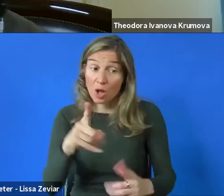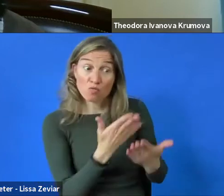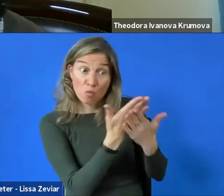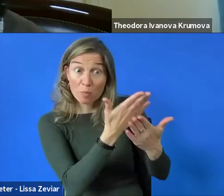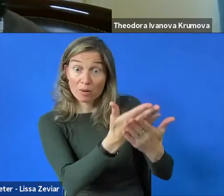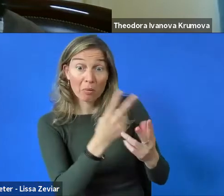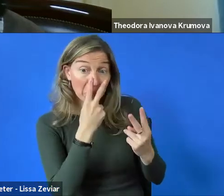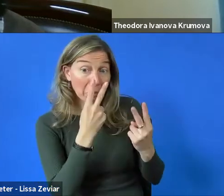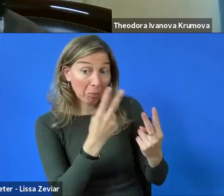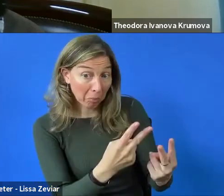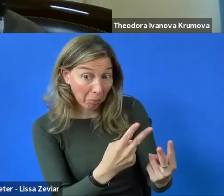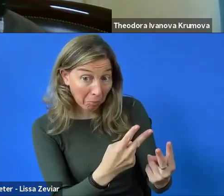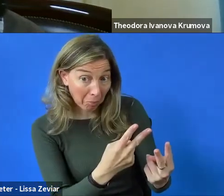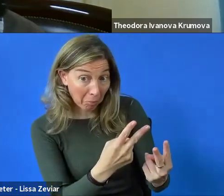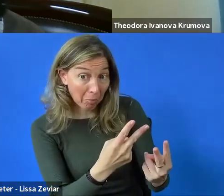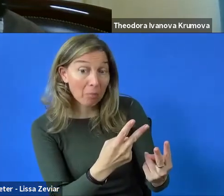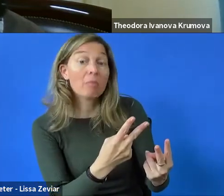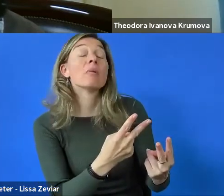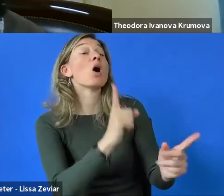these responses are assessed by the committee